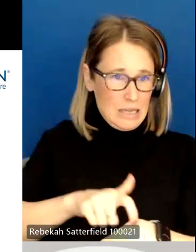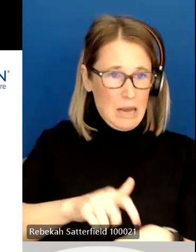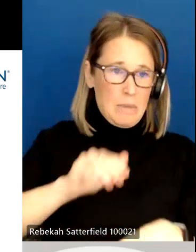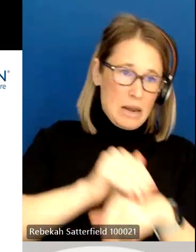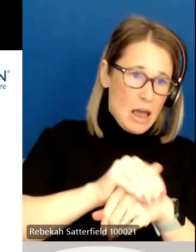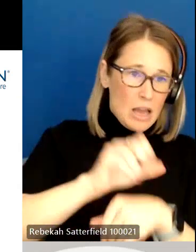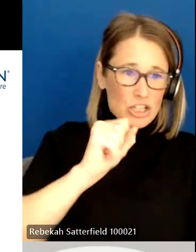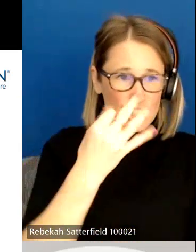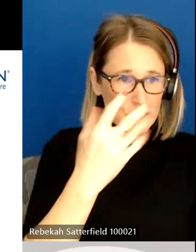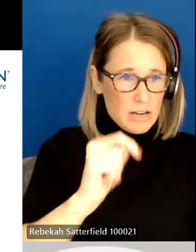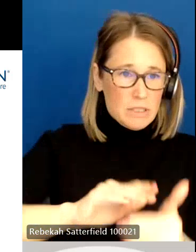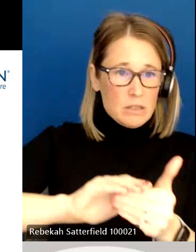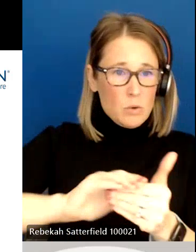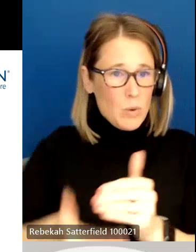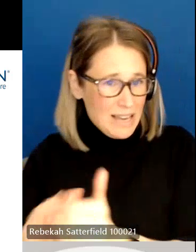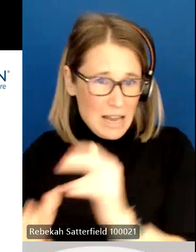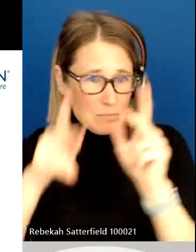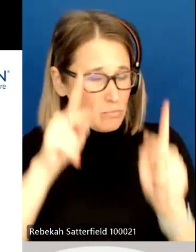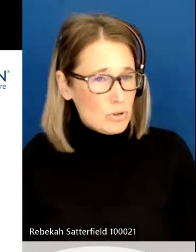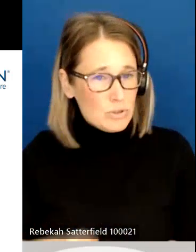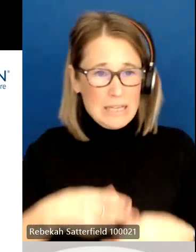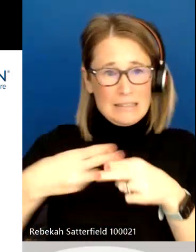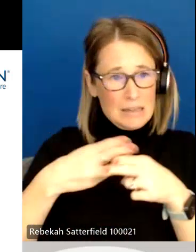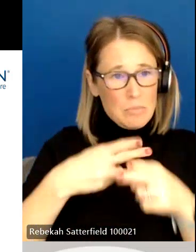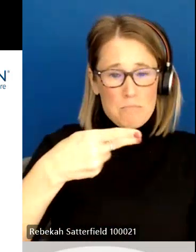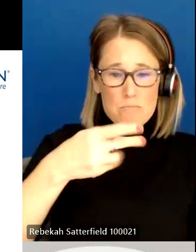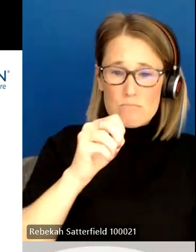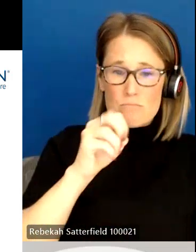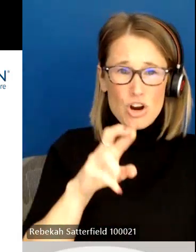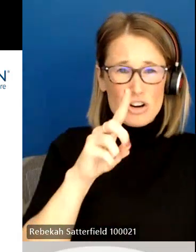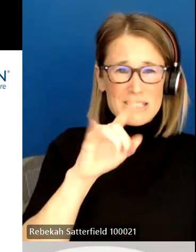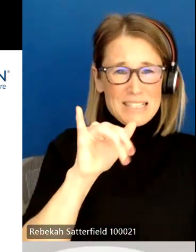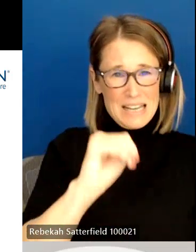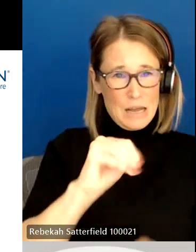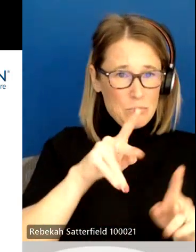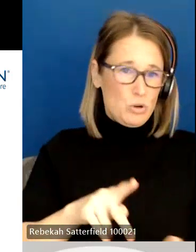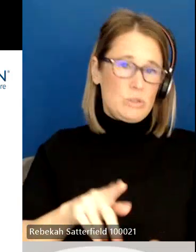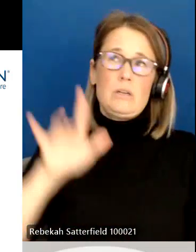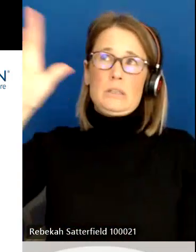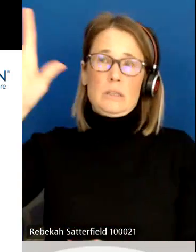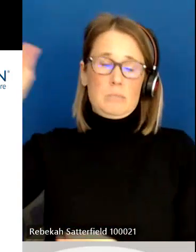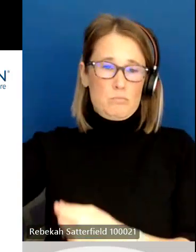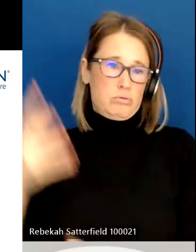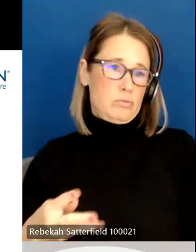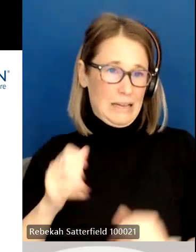person um by clicking on the link uh if you cannot do a portal then I probably would state